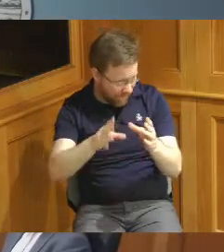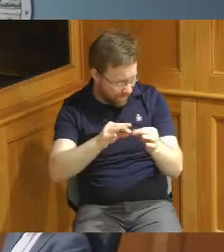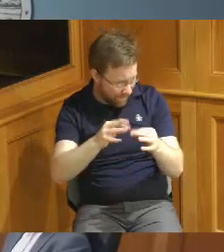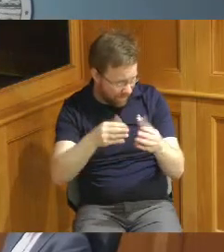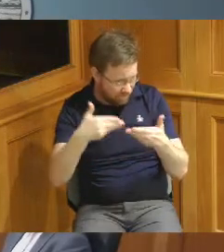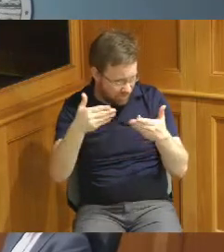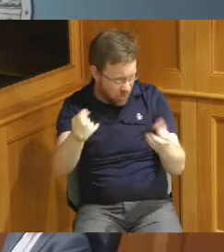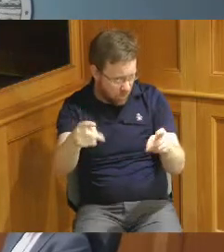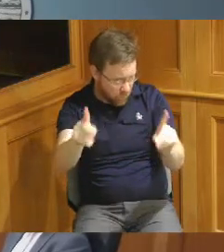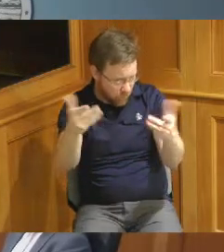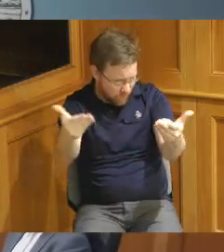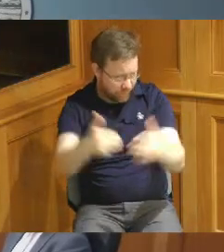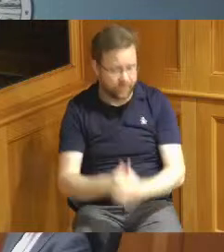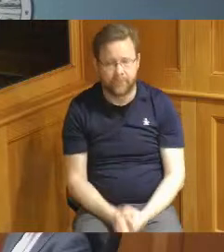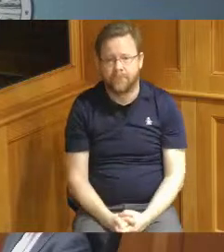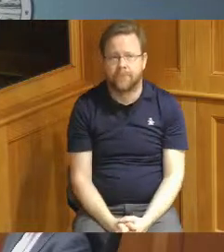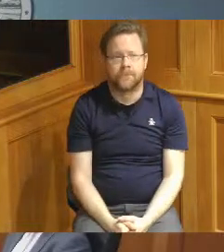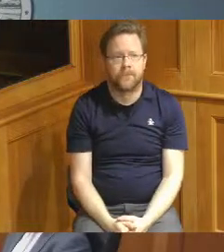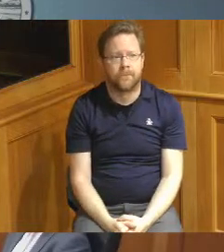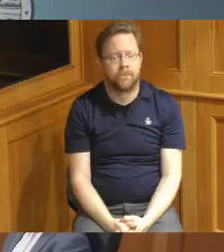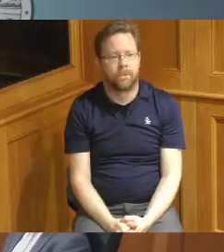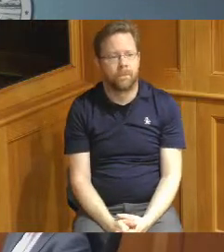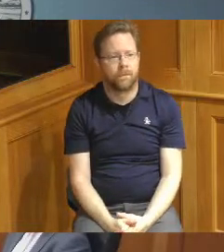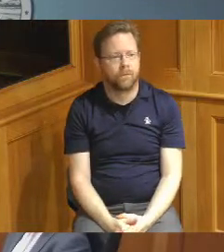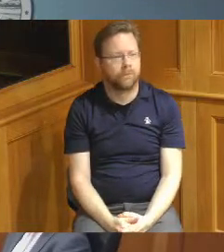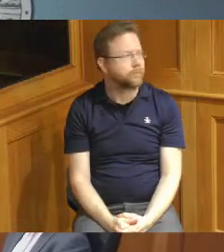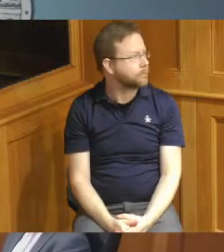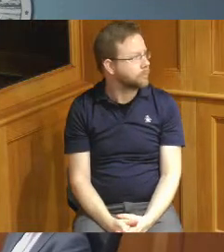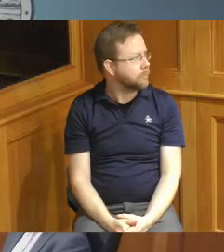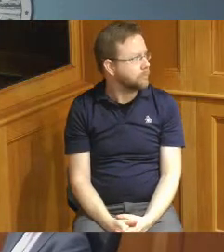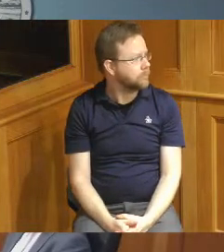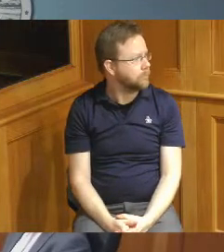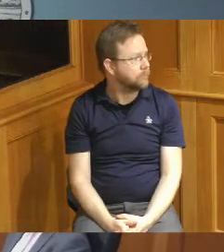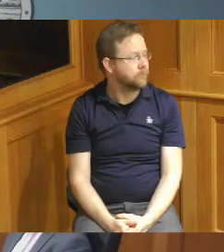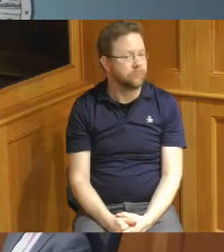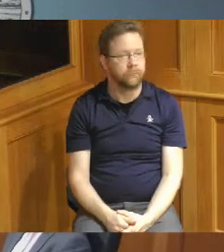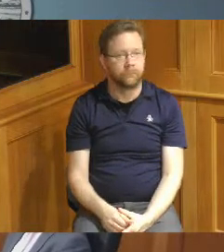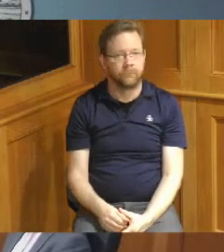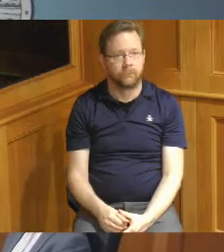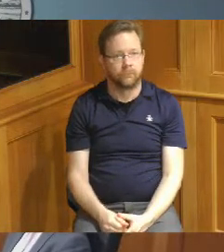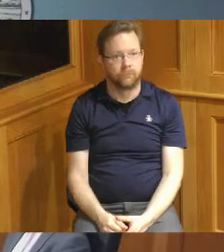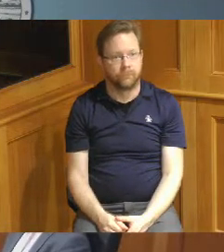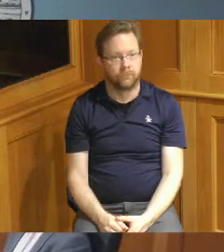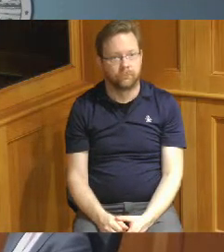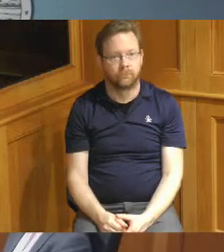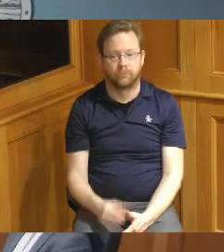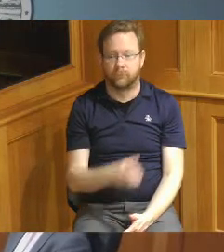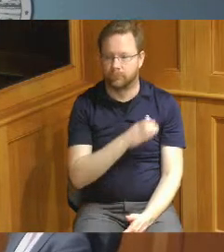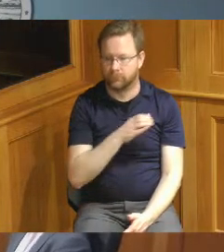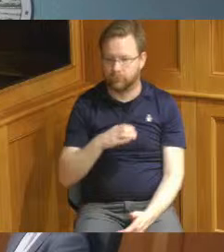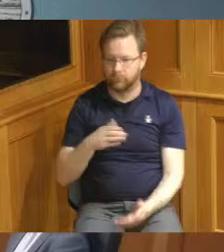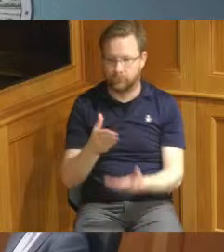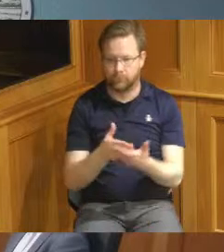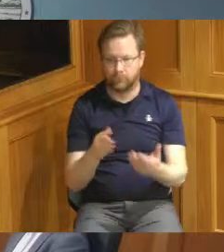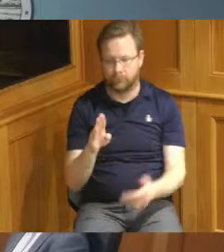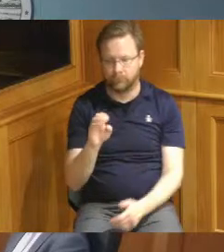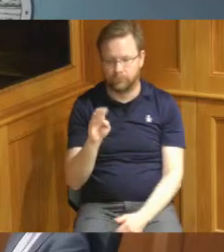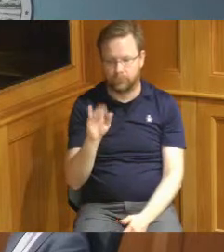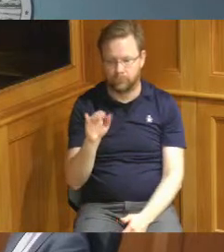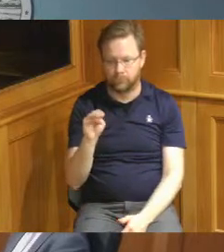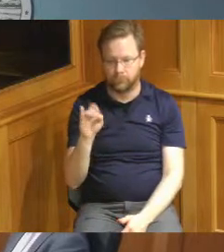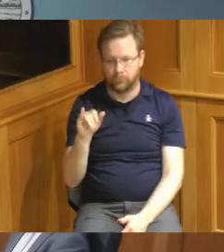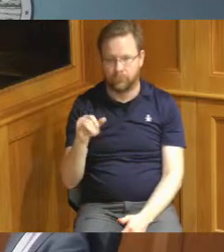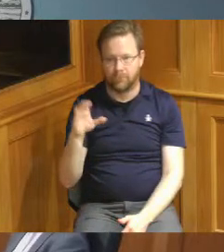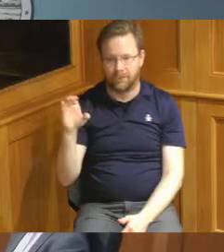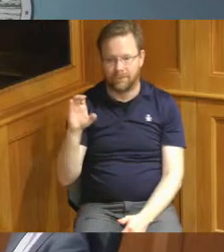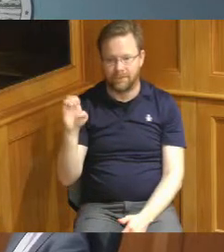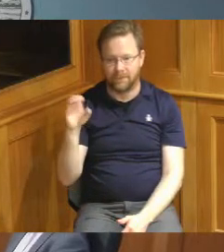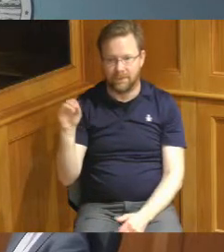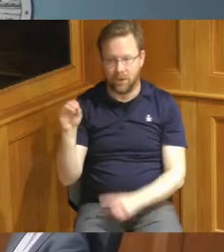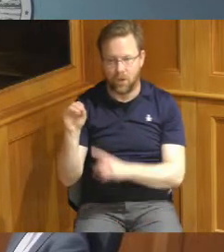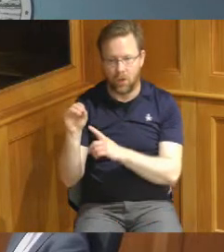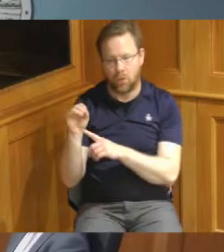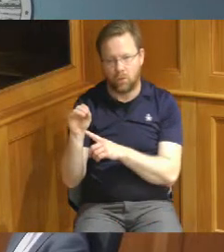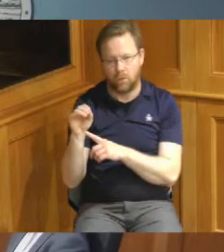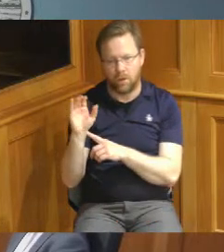PayCor Stadium at $598,500 we have an item a purchase order released from the County for